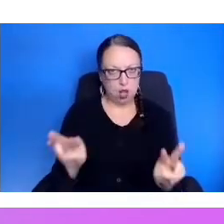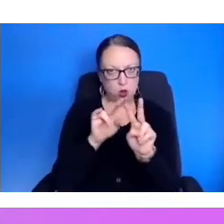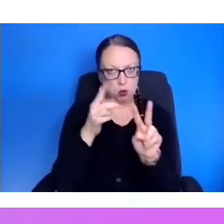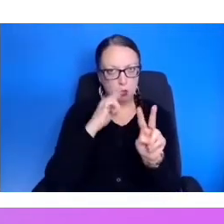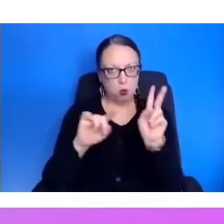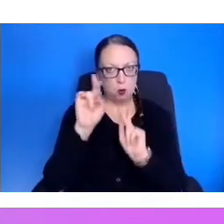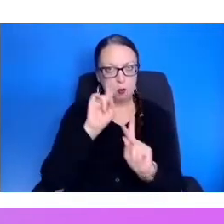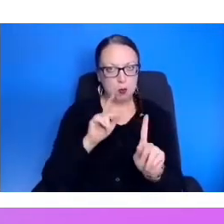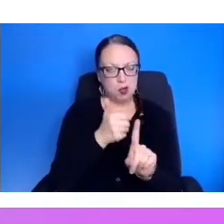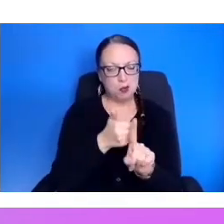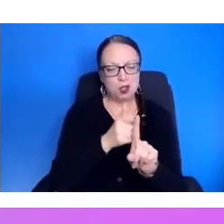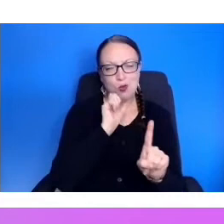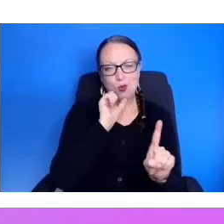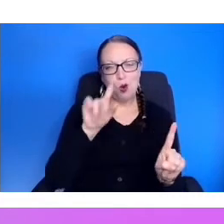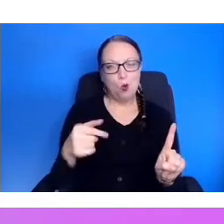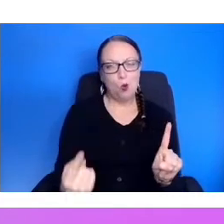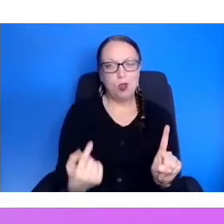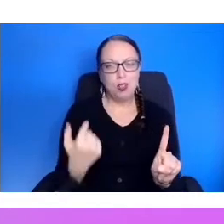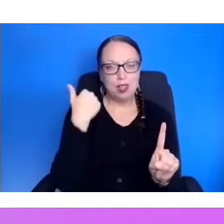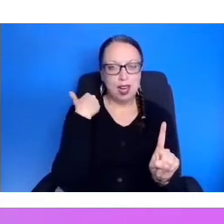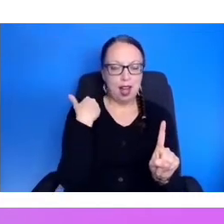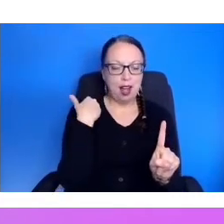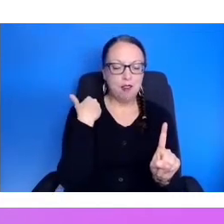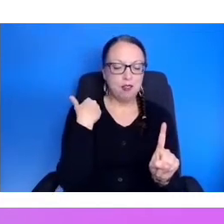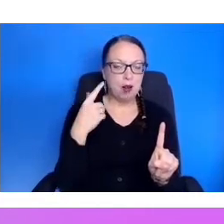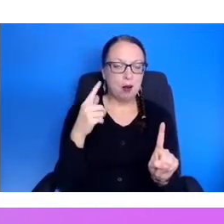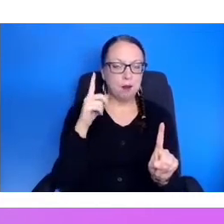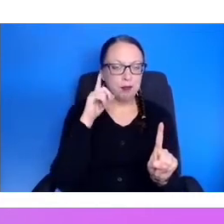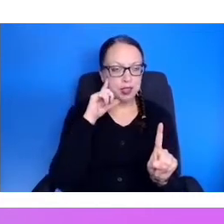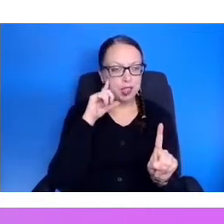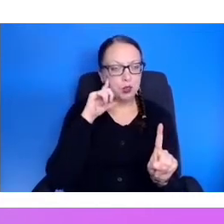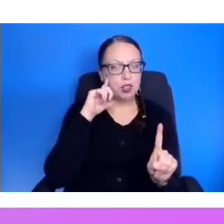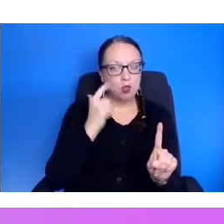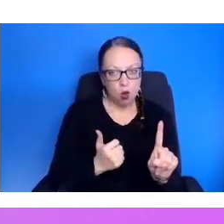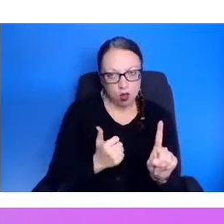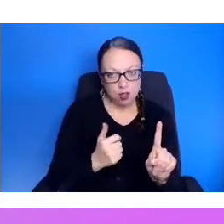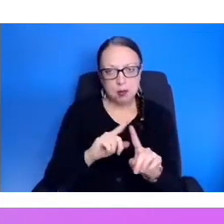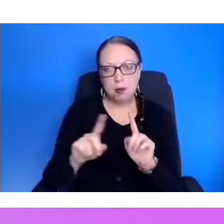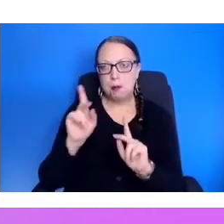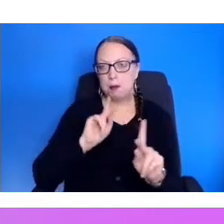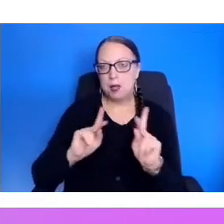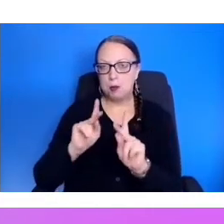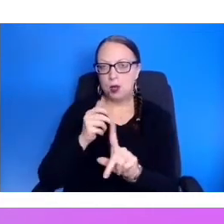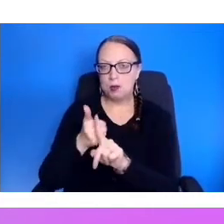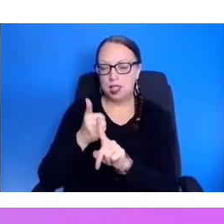not only those who have hearing impairments but also people who may be neurodiverse